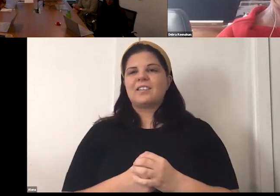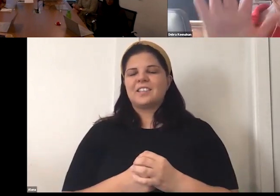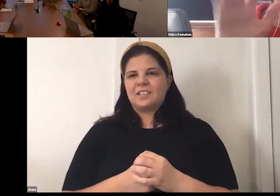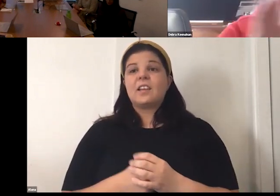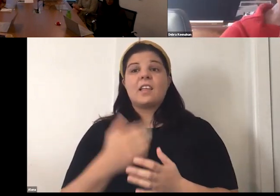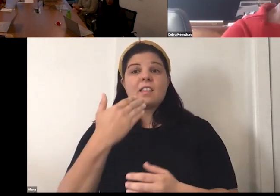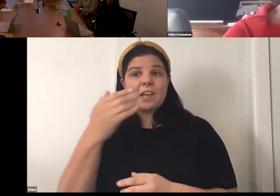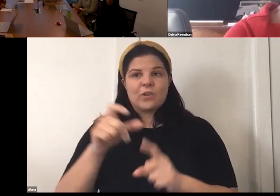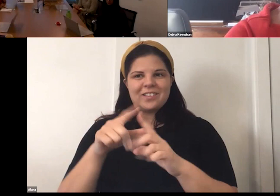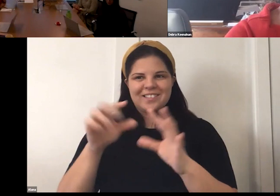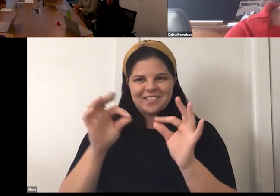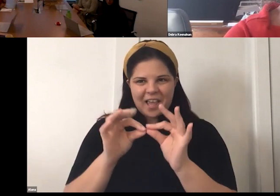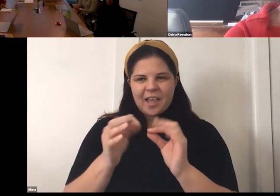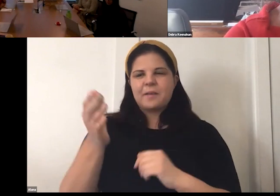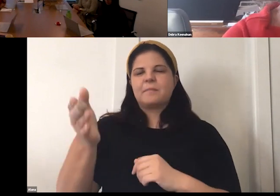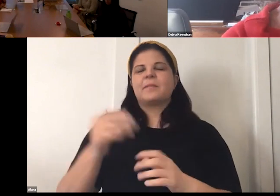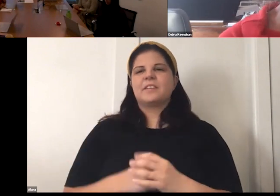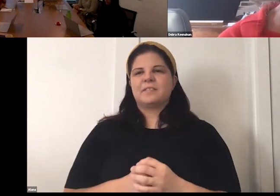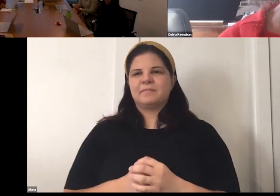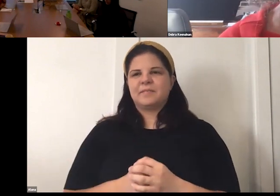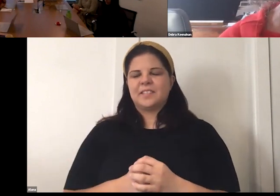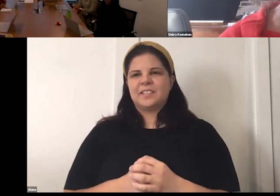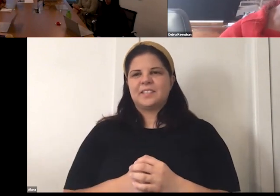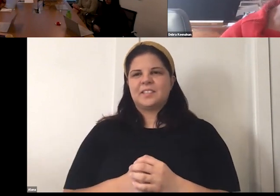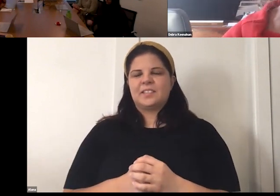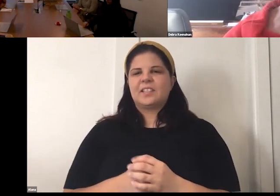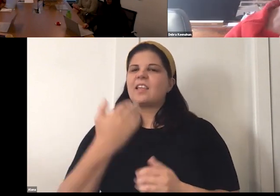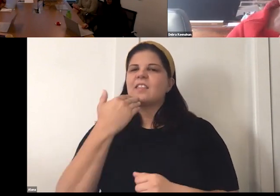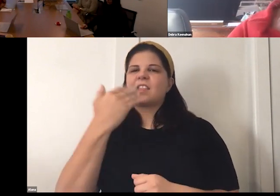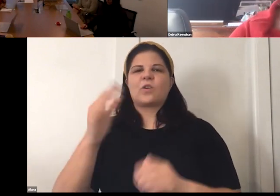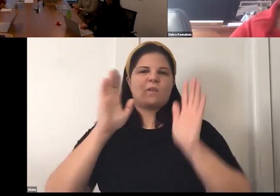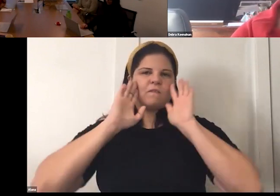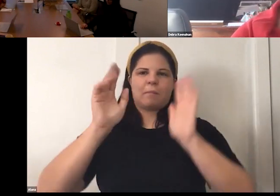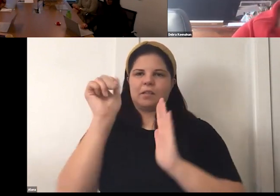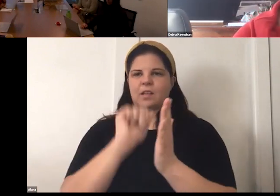Thank you to my fabulous artist services team. My pleasure.